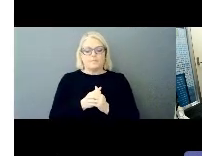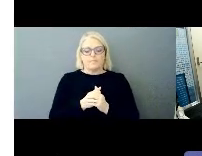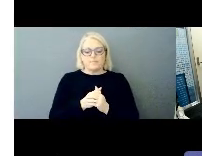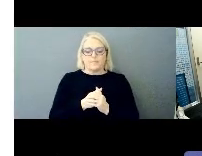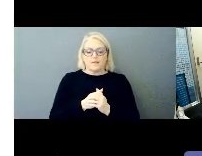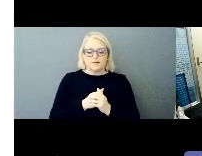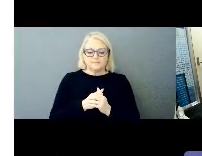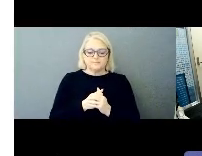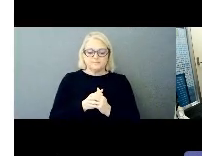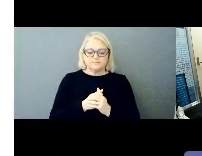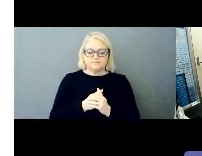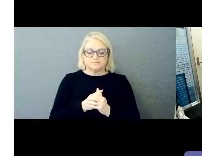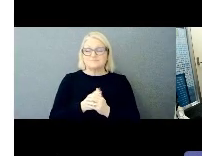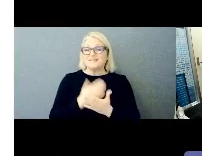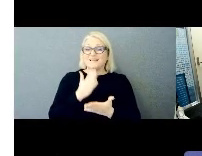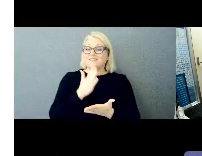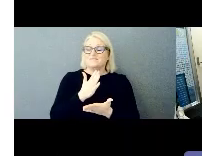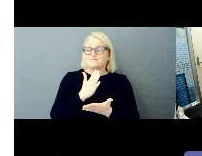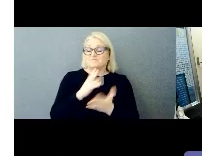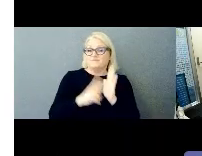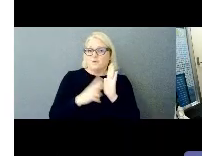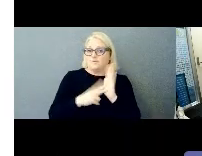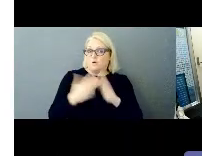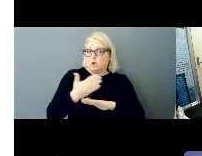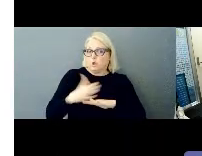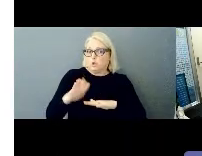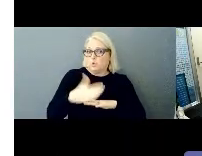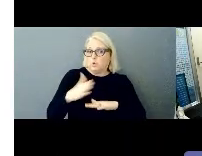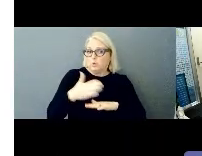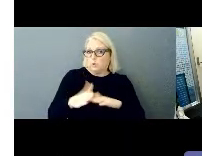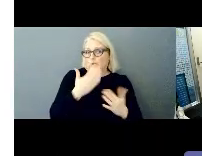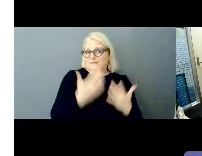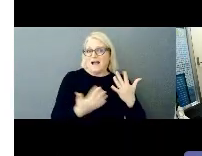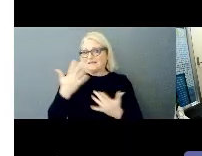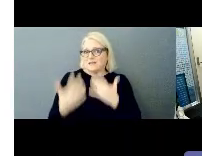Hot off the press, actually, we've just had a paper on this.